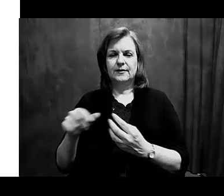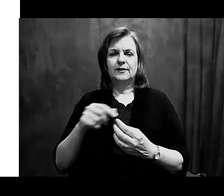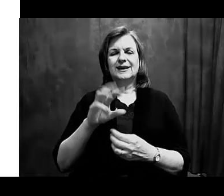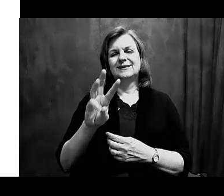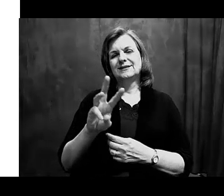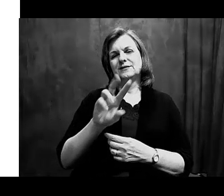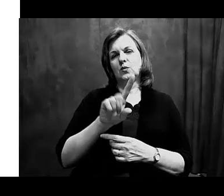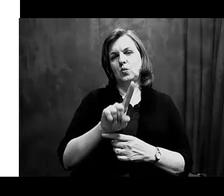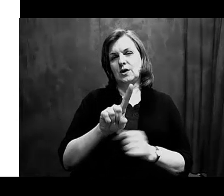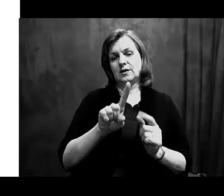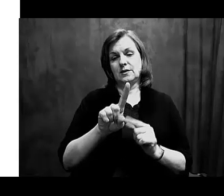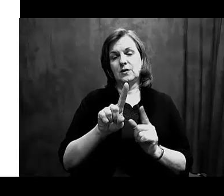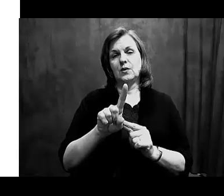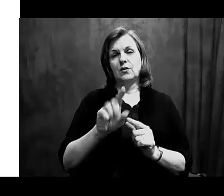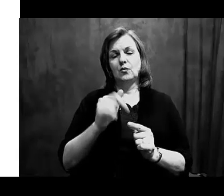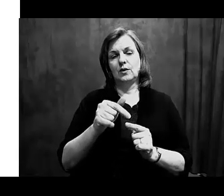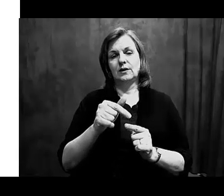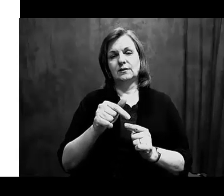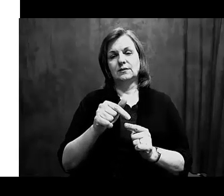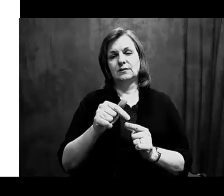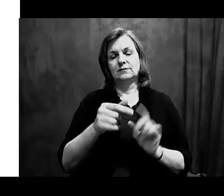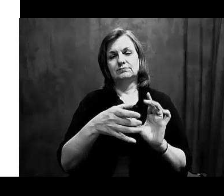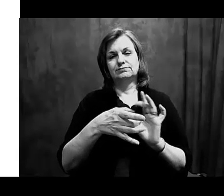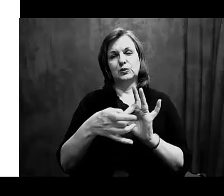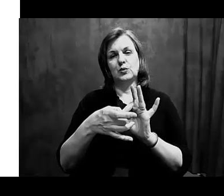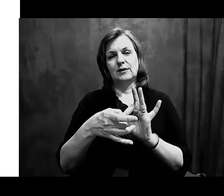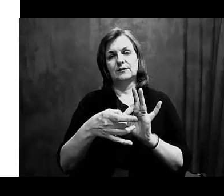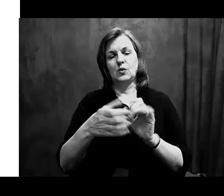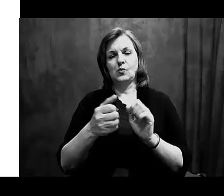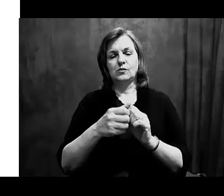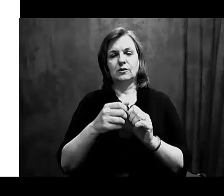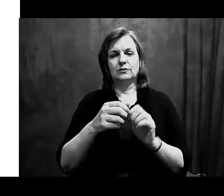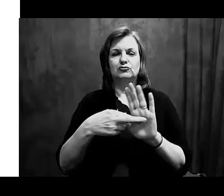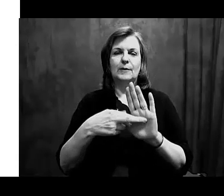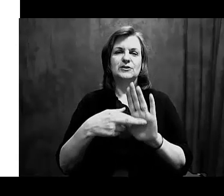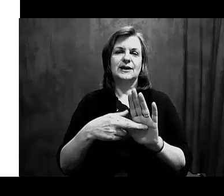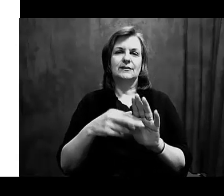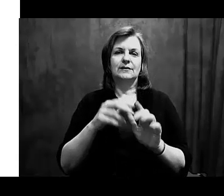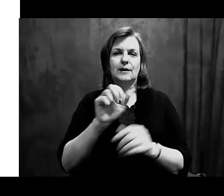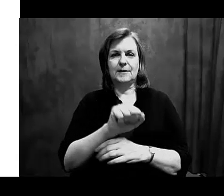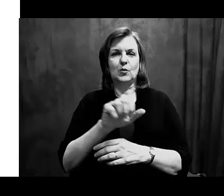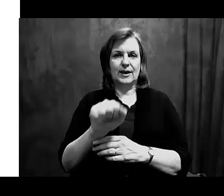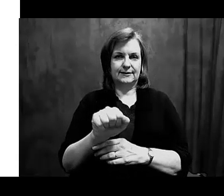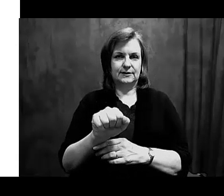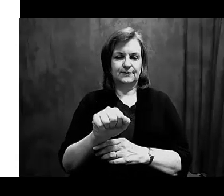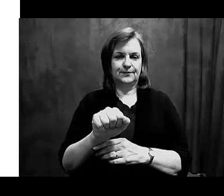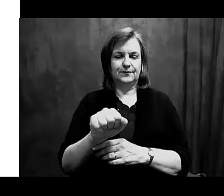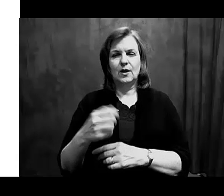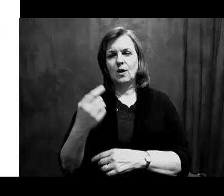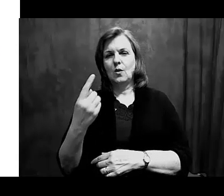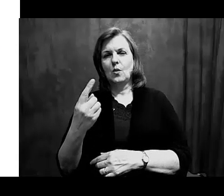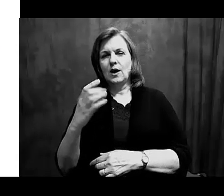we have 61 codons that are actually going to code amino acids